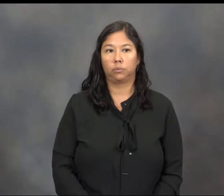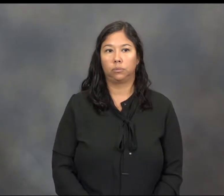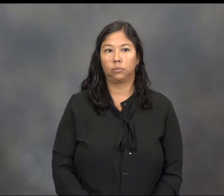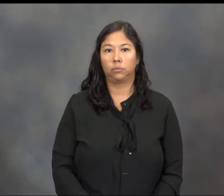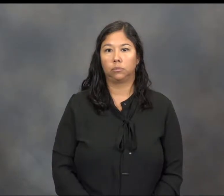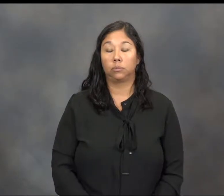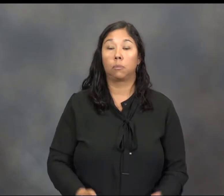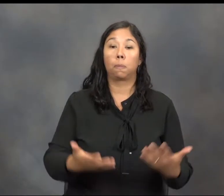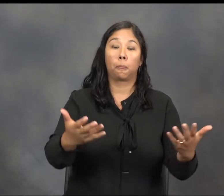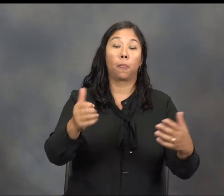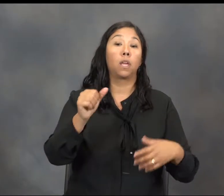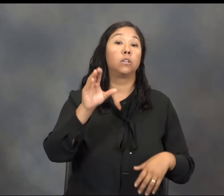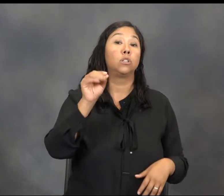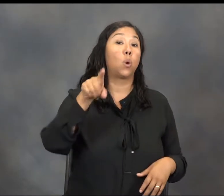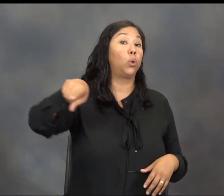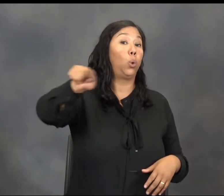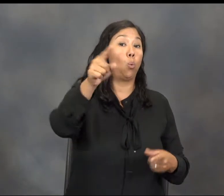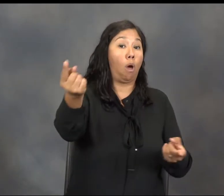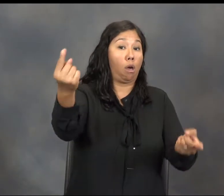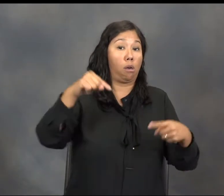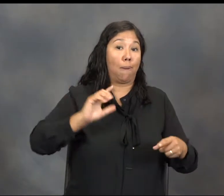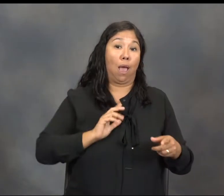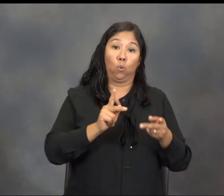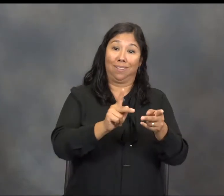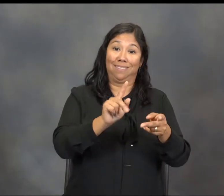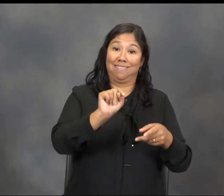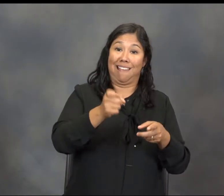So when you come to our tax site to get your taxes done,